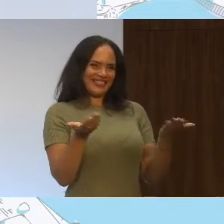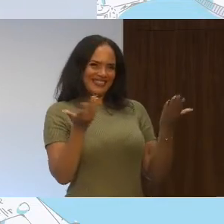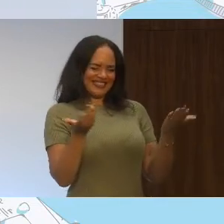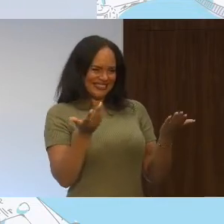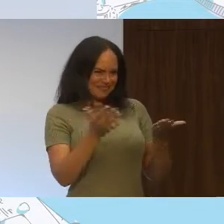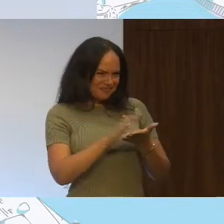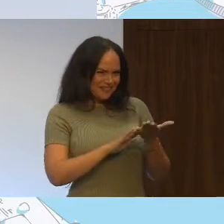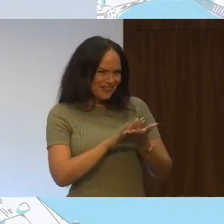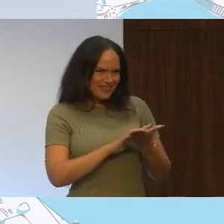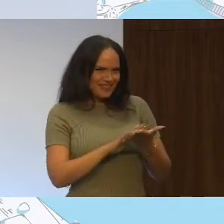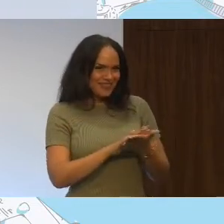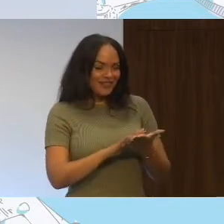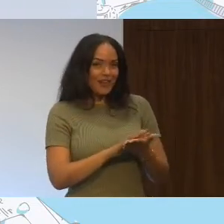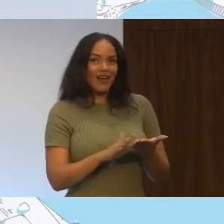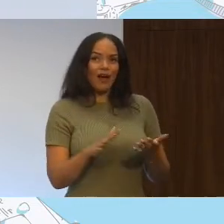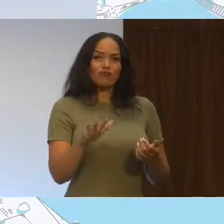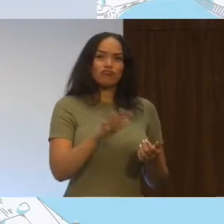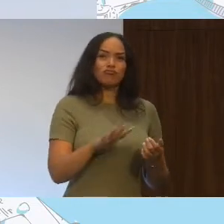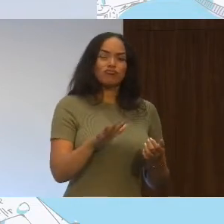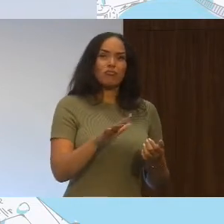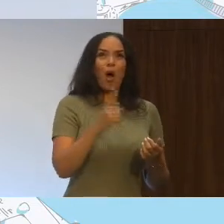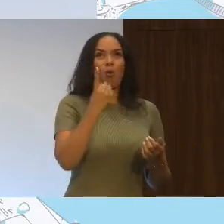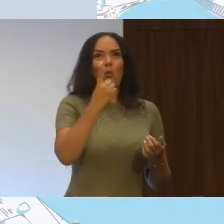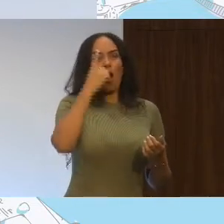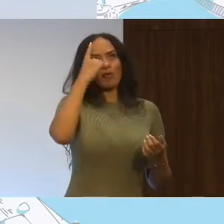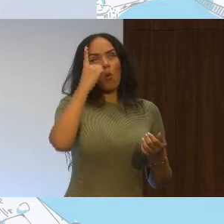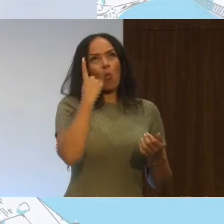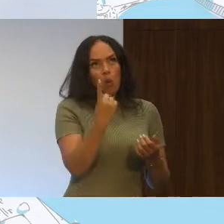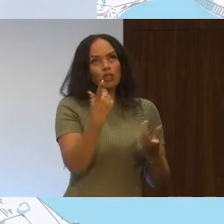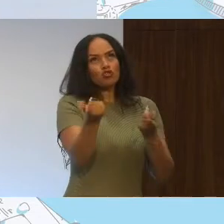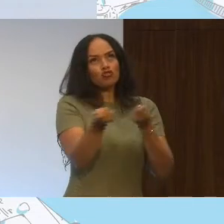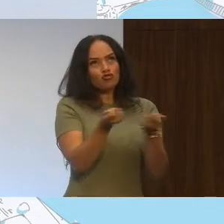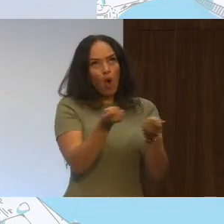I mean, I get about one migraine, a controllable migraine attack a week.